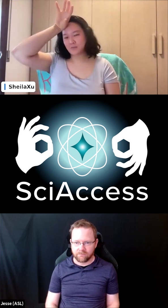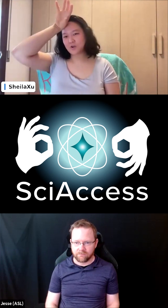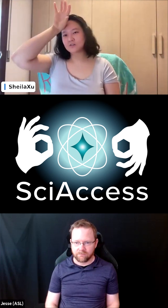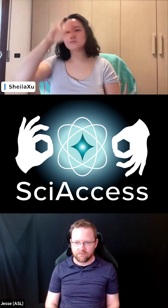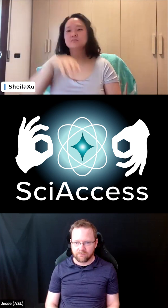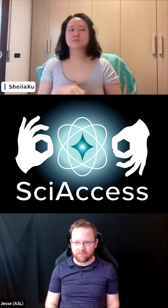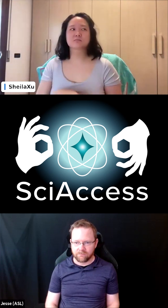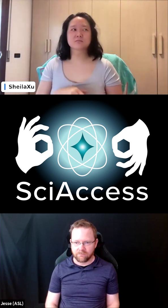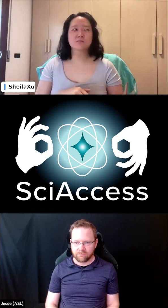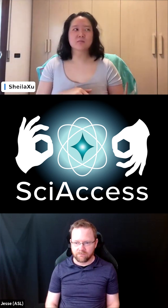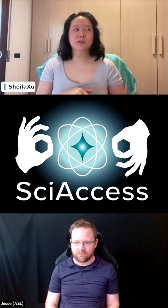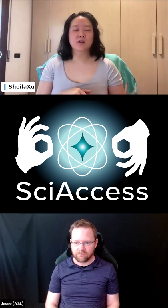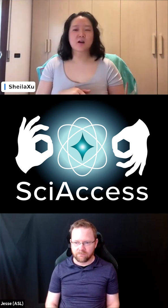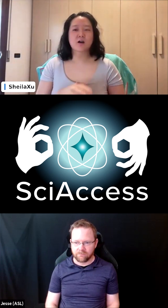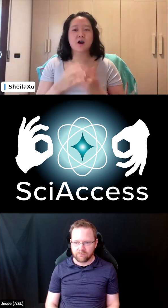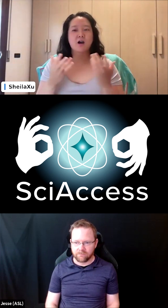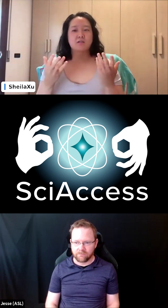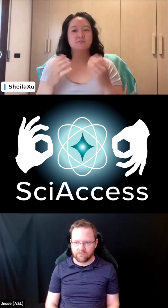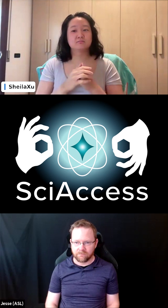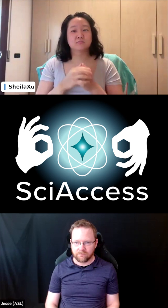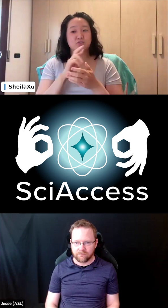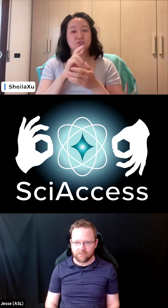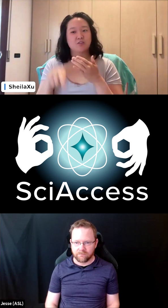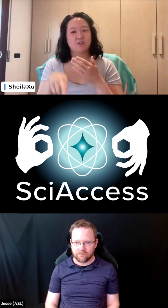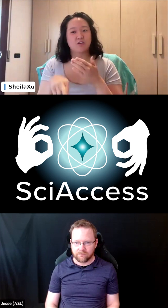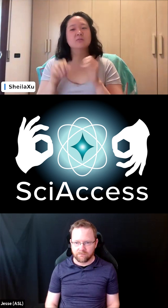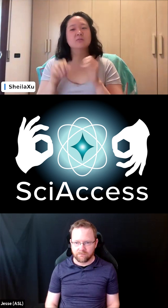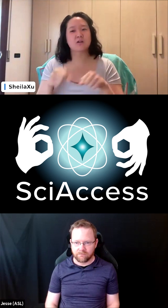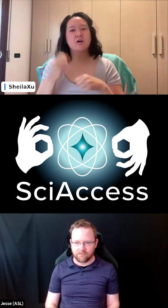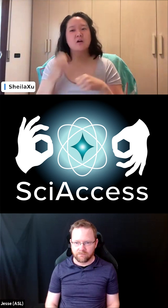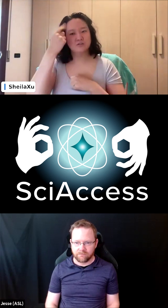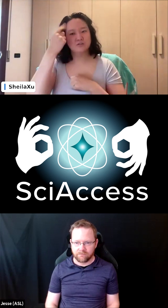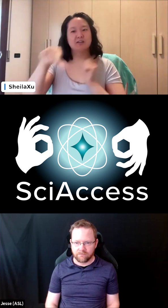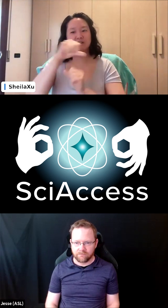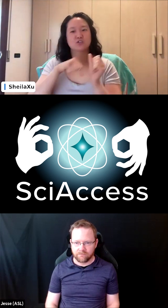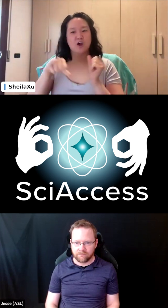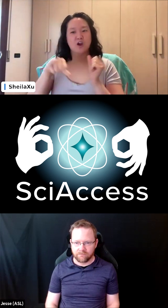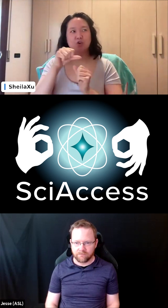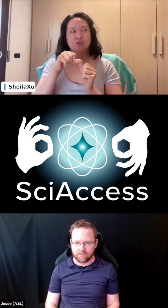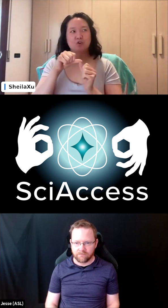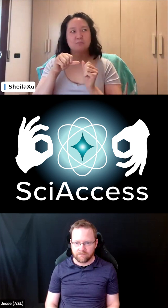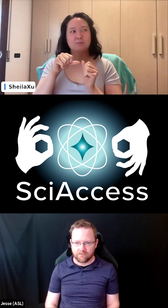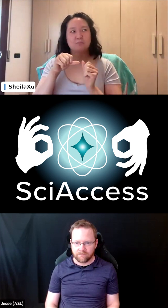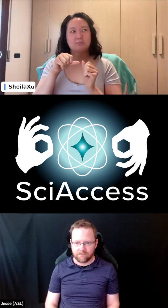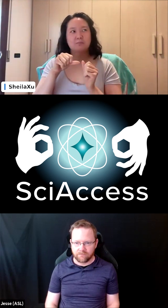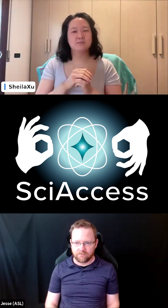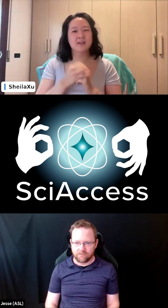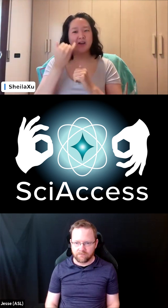And we realize that we could understand communication modality.